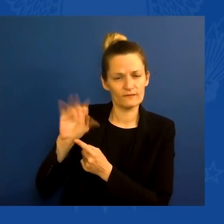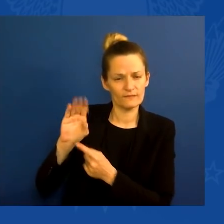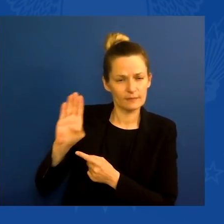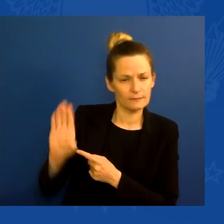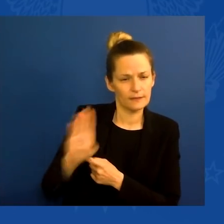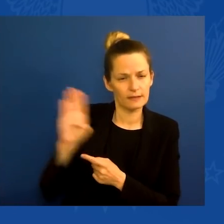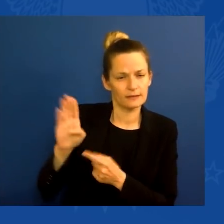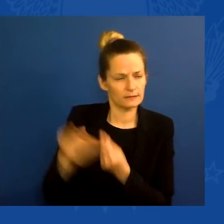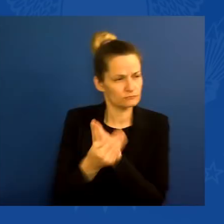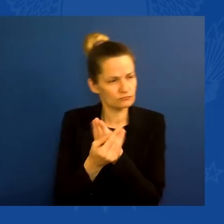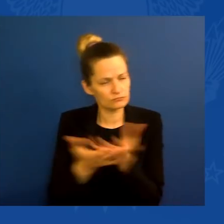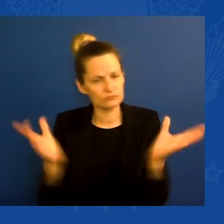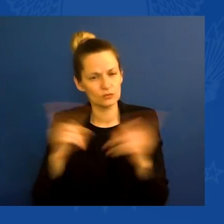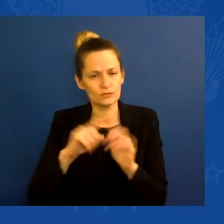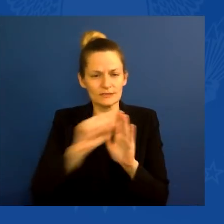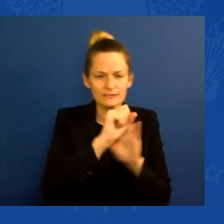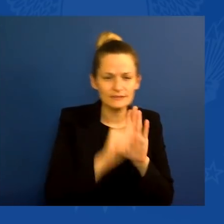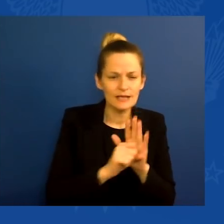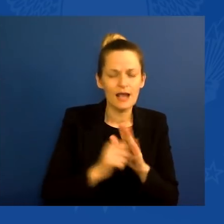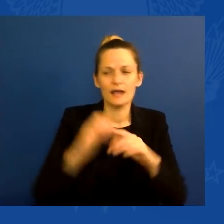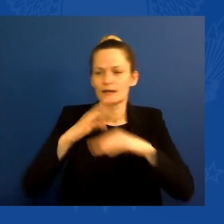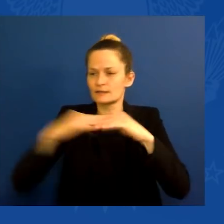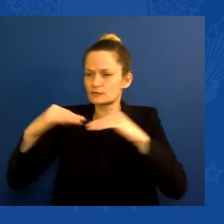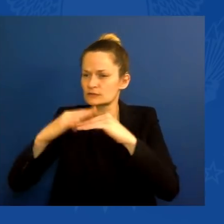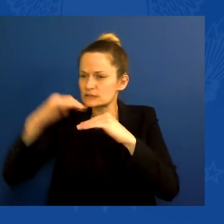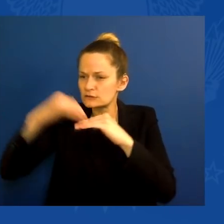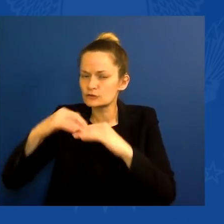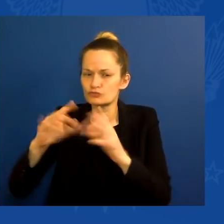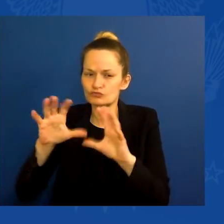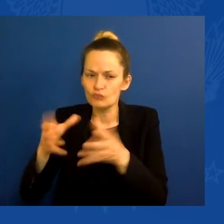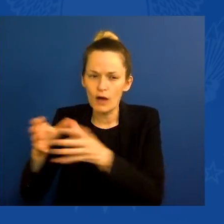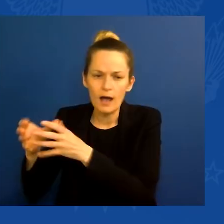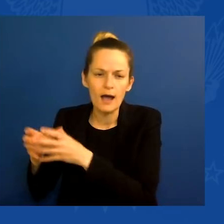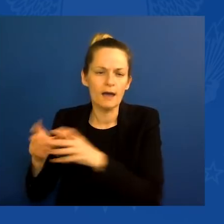so they didn't have to lay off law enforcement. They could keep the cops on the job